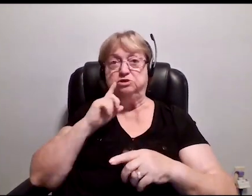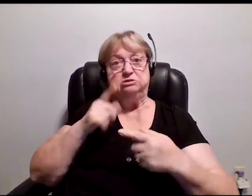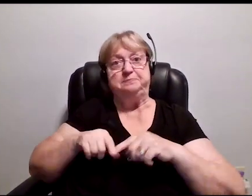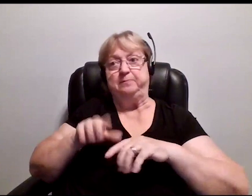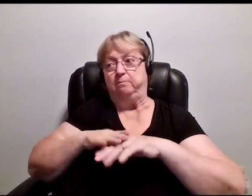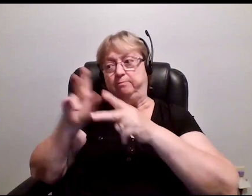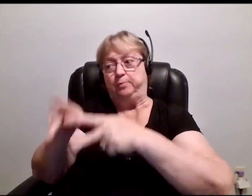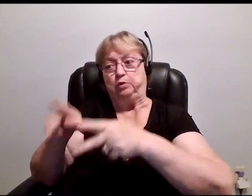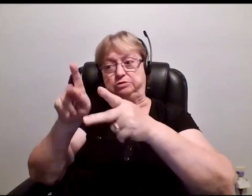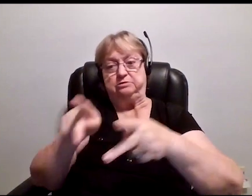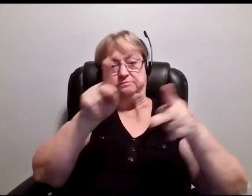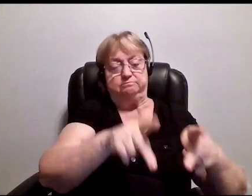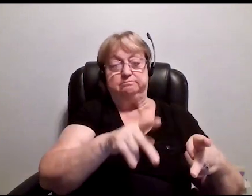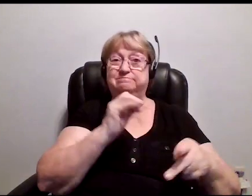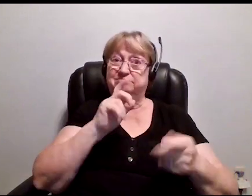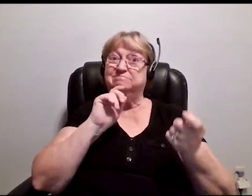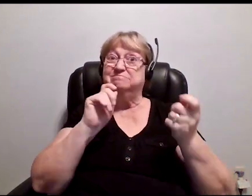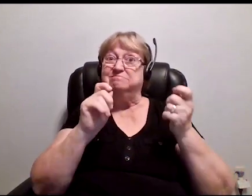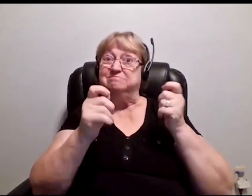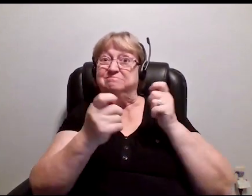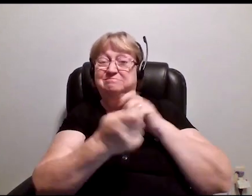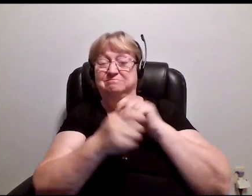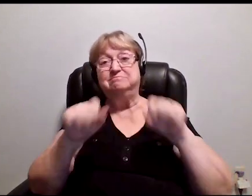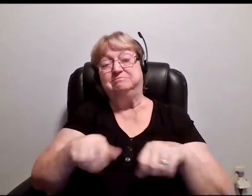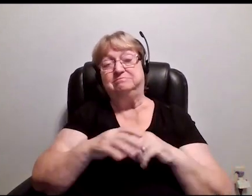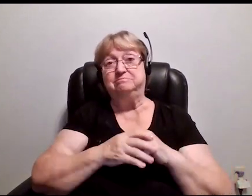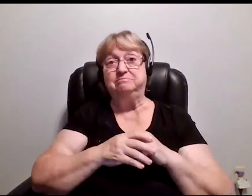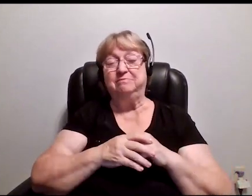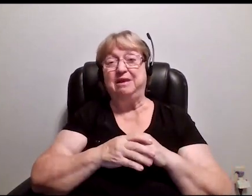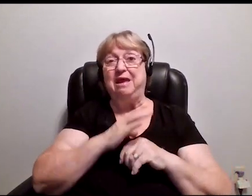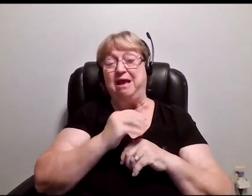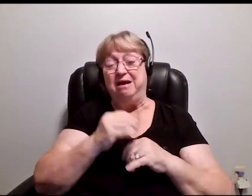as well as can vary over time. Then, finally, we can judiciously collect